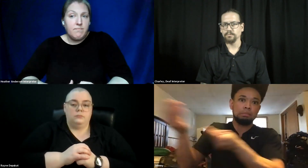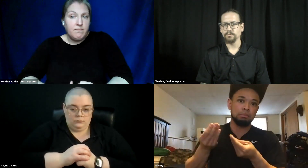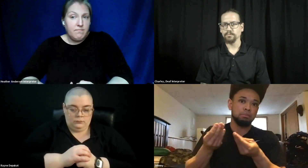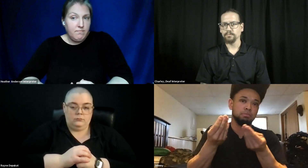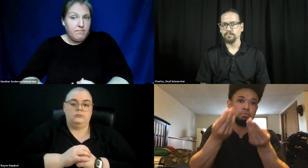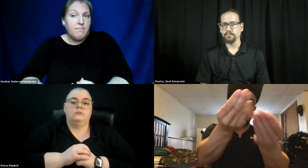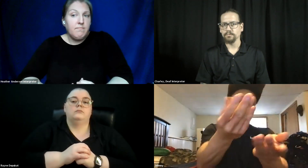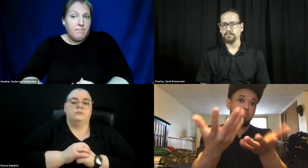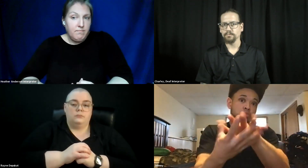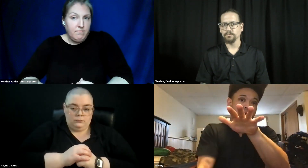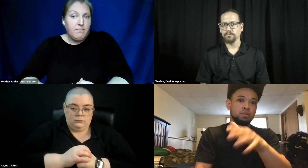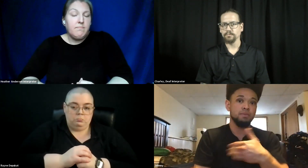Union said that they had that people work.